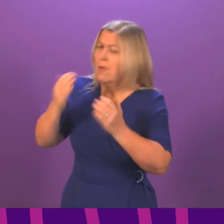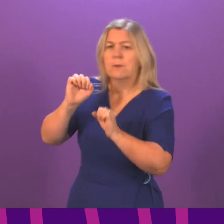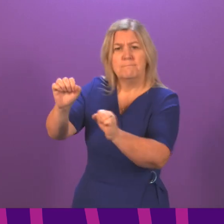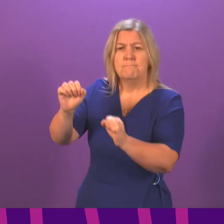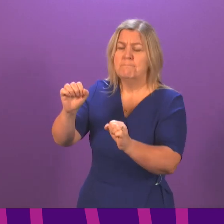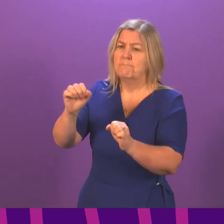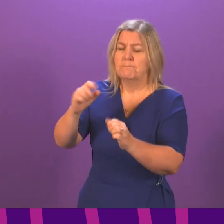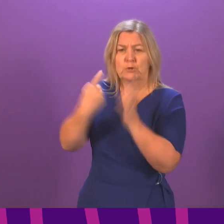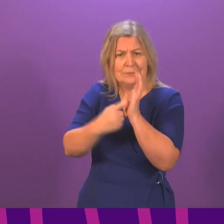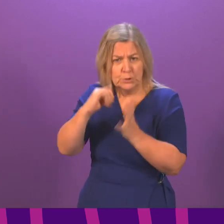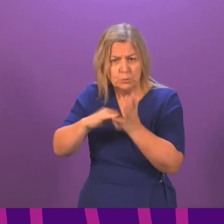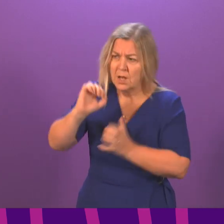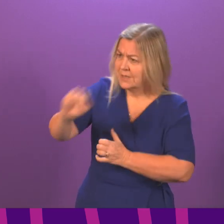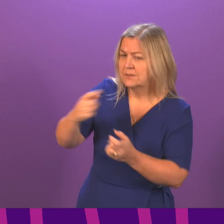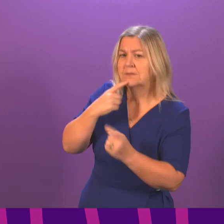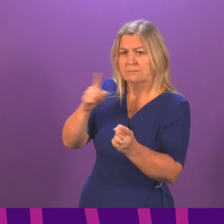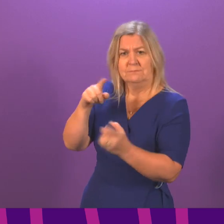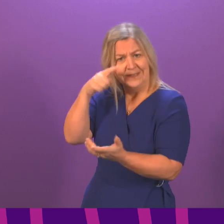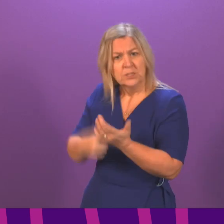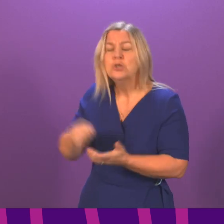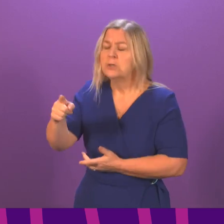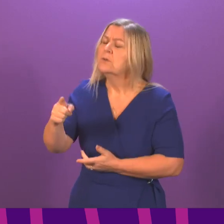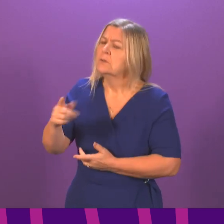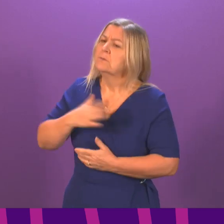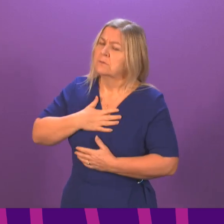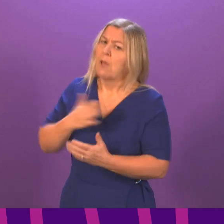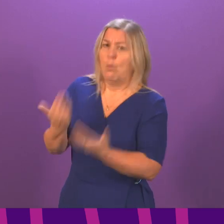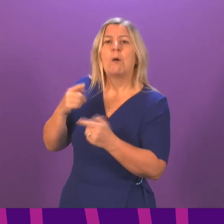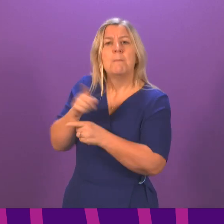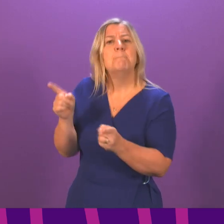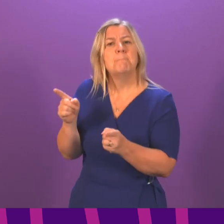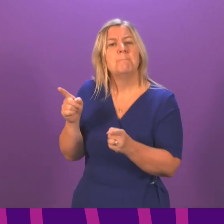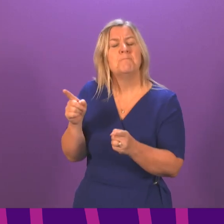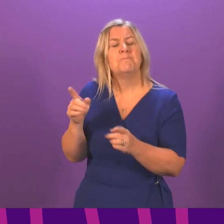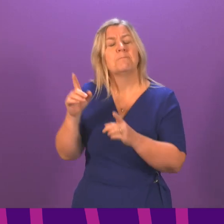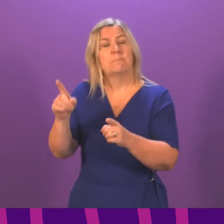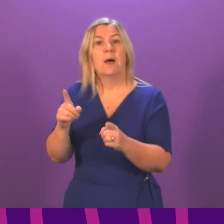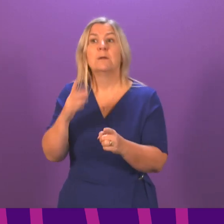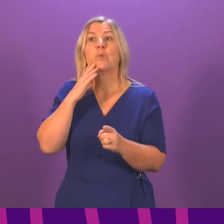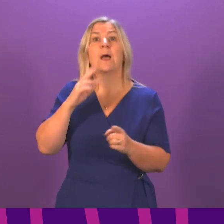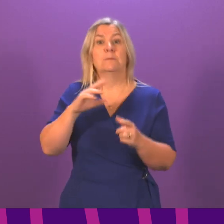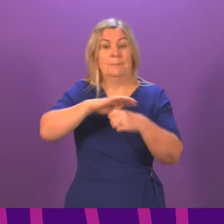during the Covid pandemic, and I have been open about that. However, as we come out of the pandemic—as we hope that we now are—and start to rebuild,